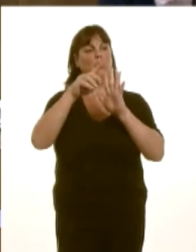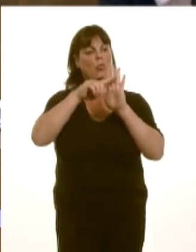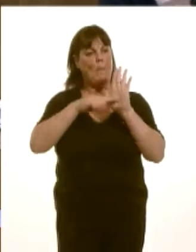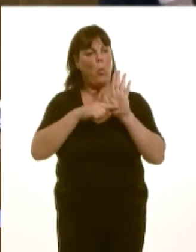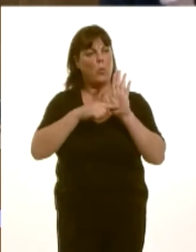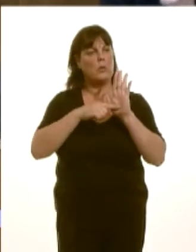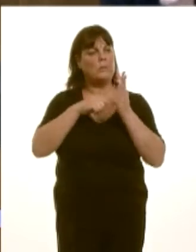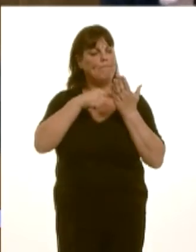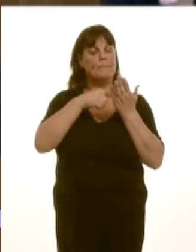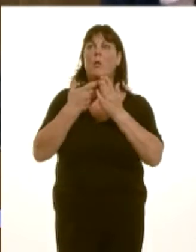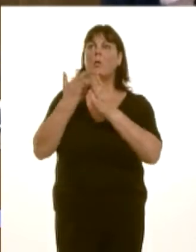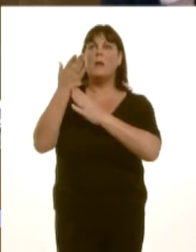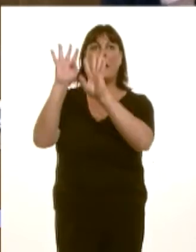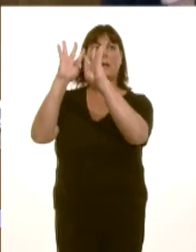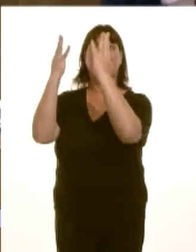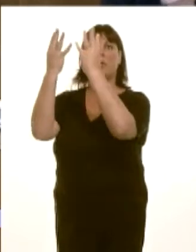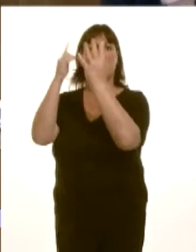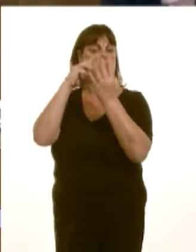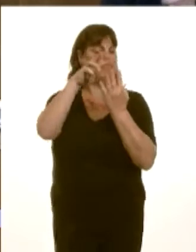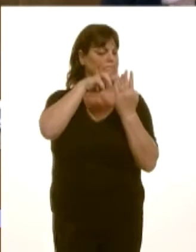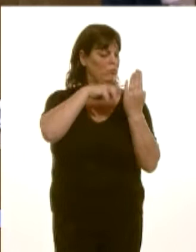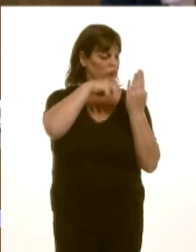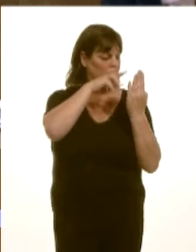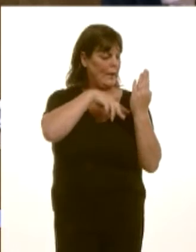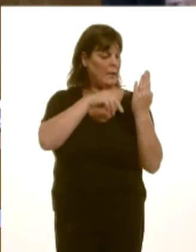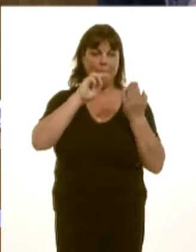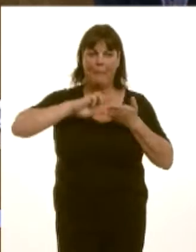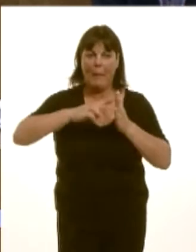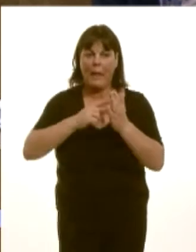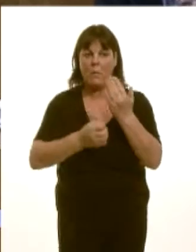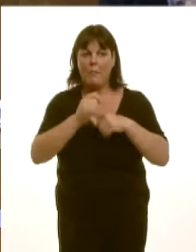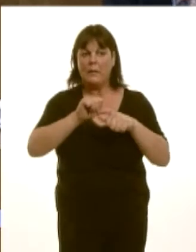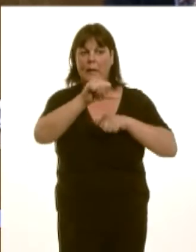Work is under way to ensure the quality and safety of care provided to our frail elderly